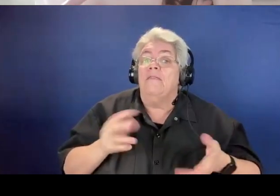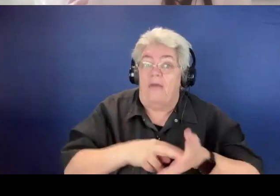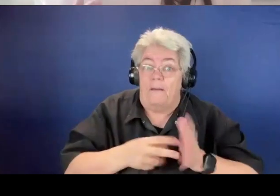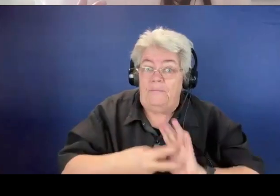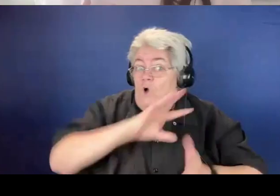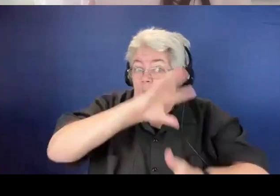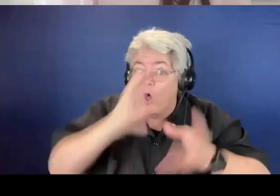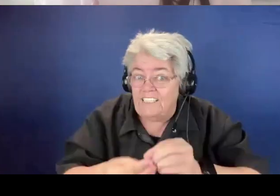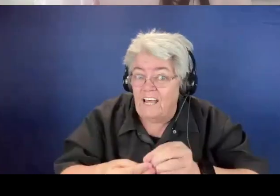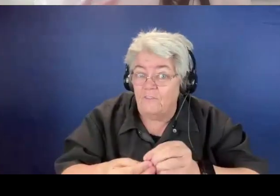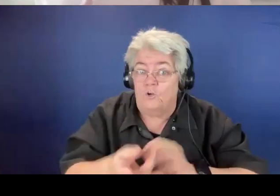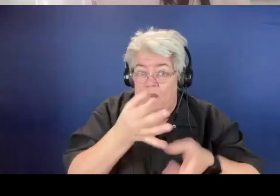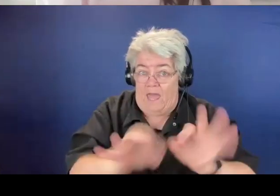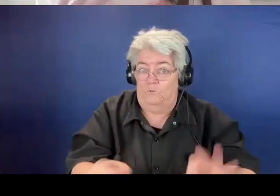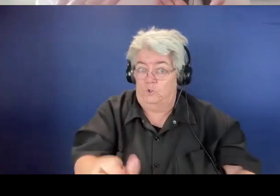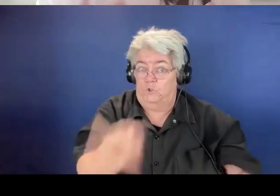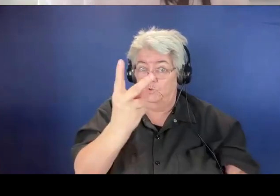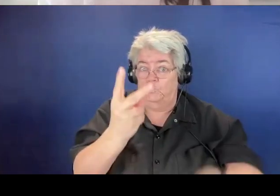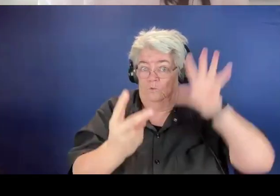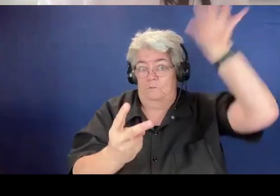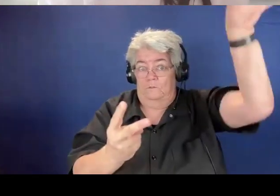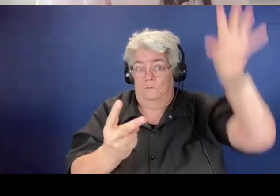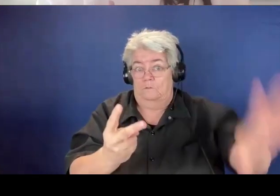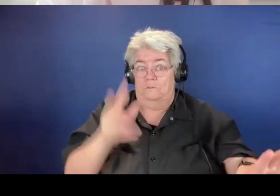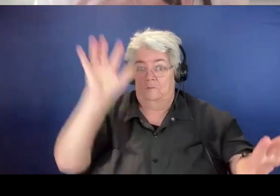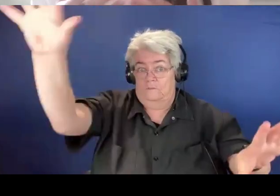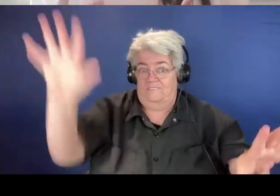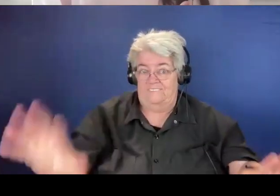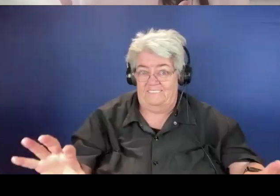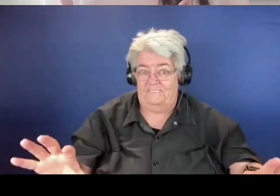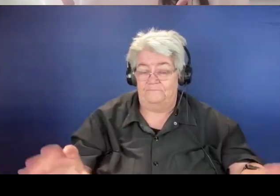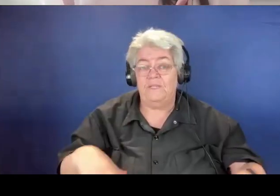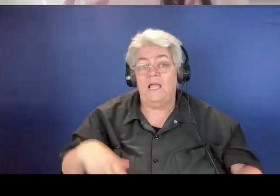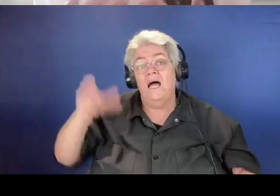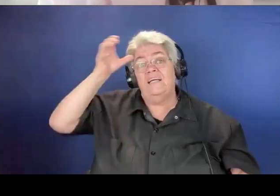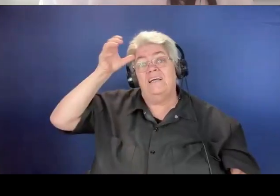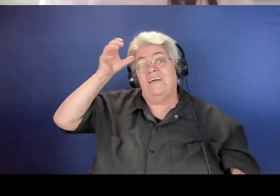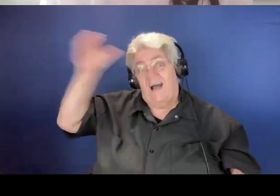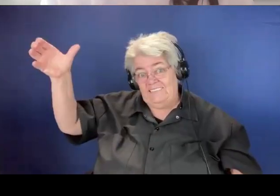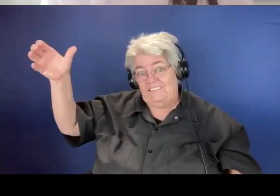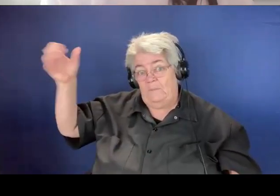Conceptual vocabulary gives the child credit for knowing concepts rather than